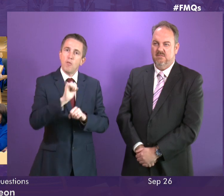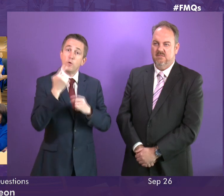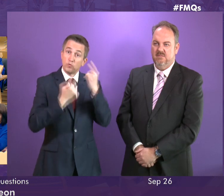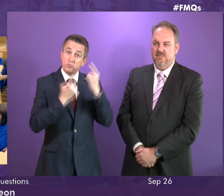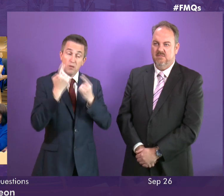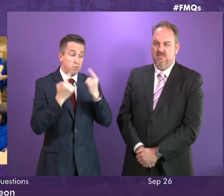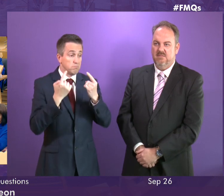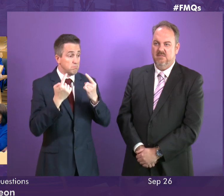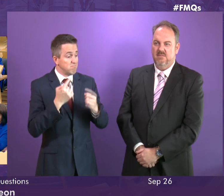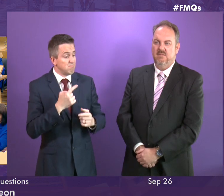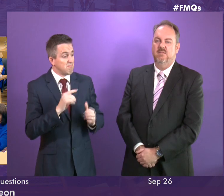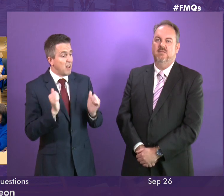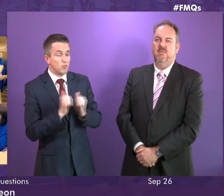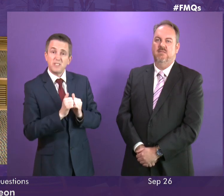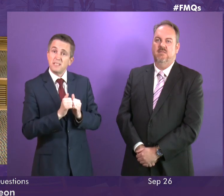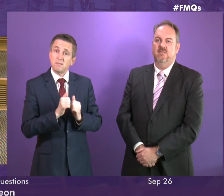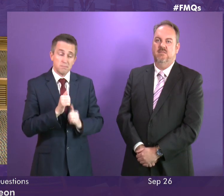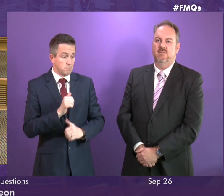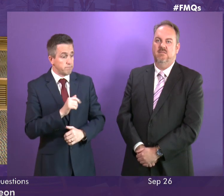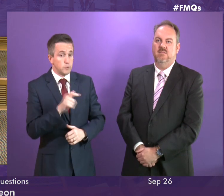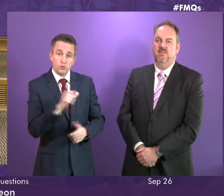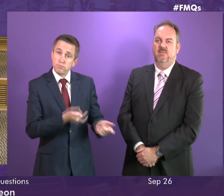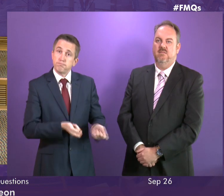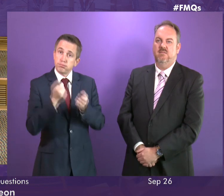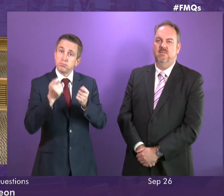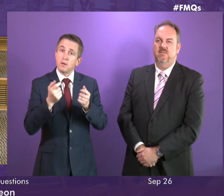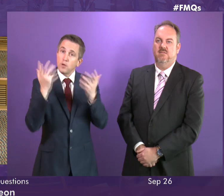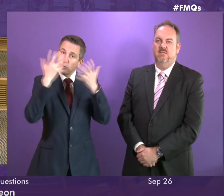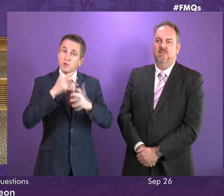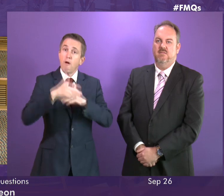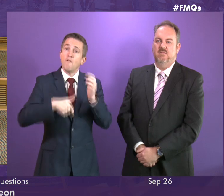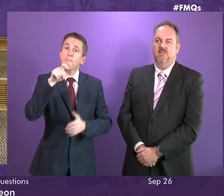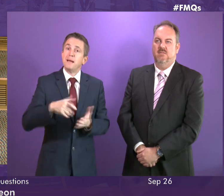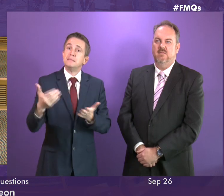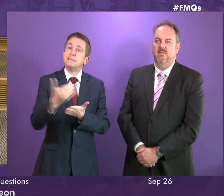She is right to point out that patient safety must always be the priority in any decision